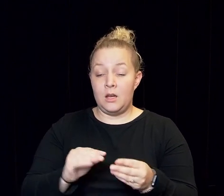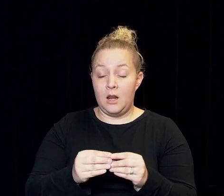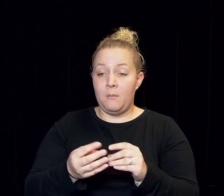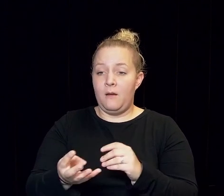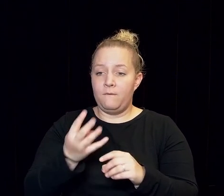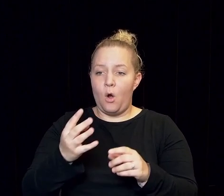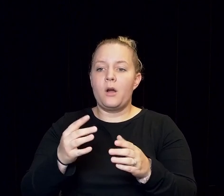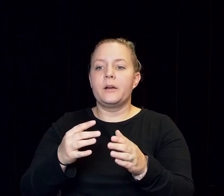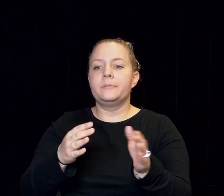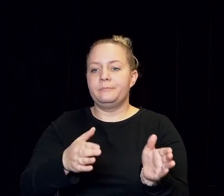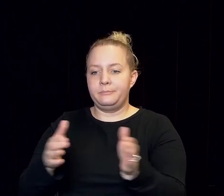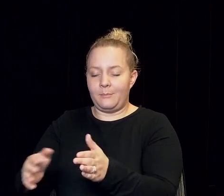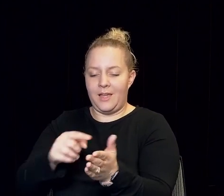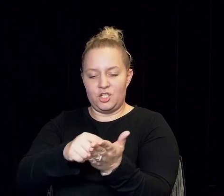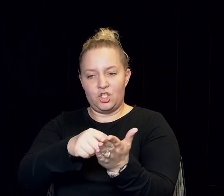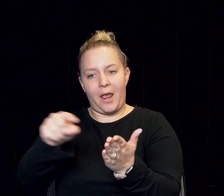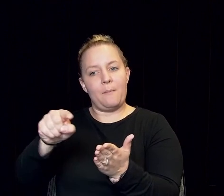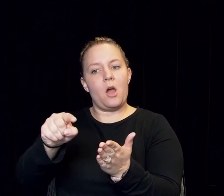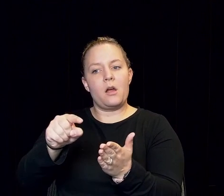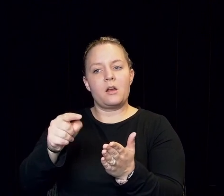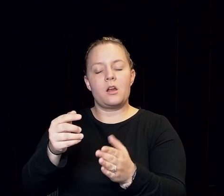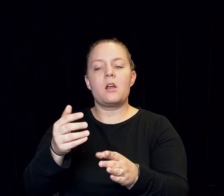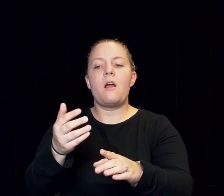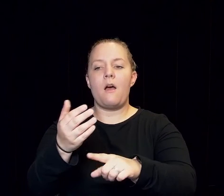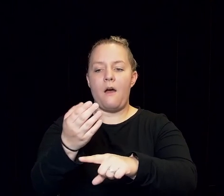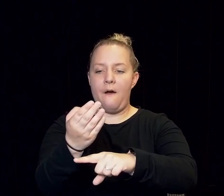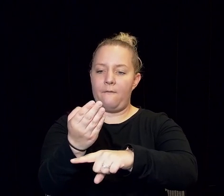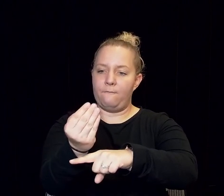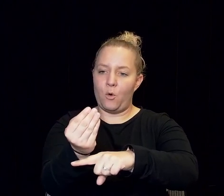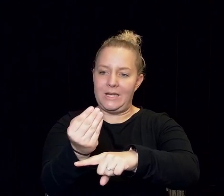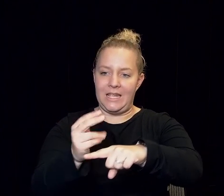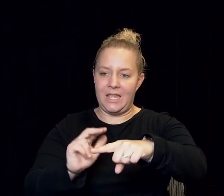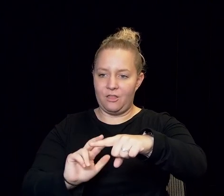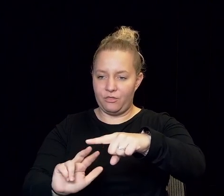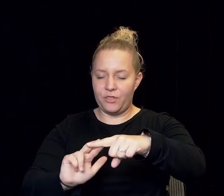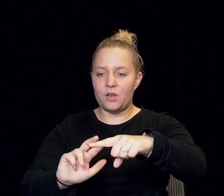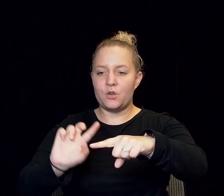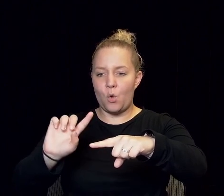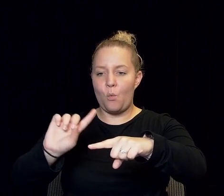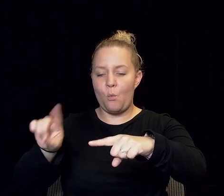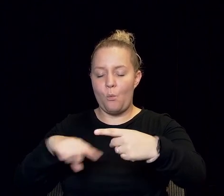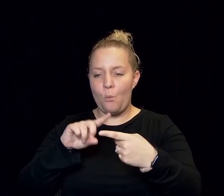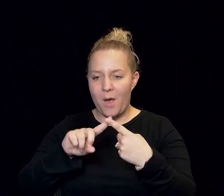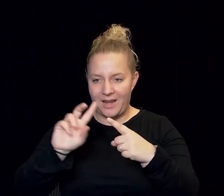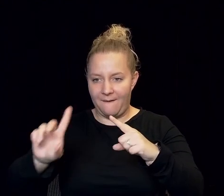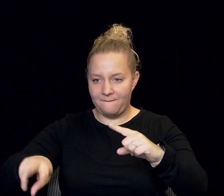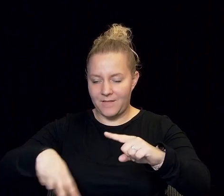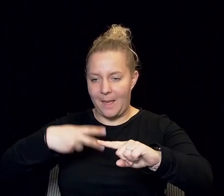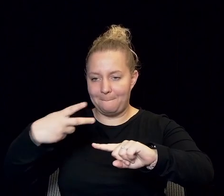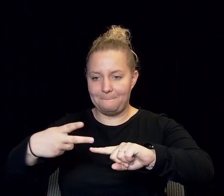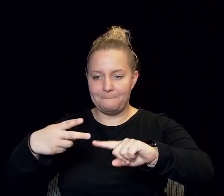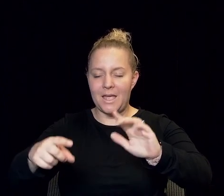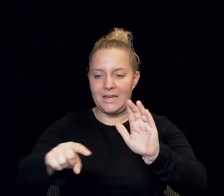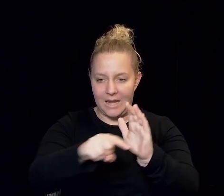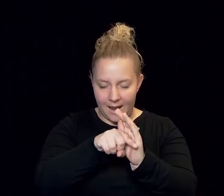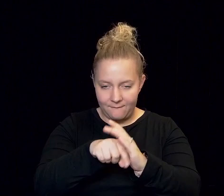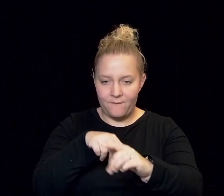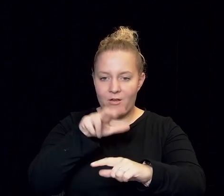marked. You got 14/3 as a negative. And then, when we flip that we end up with -3/14